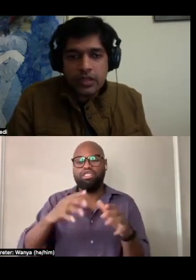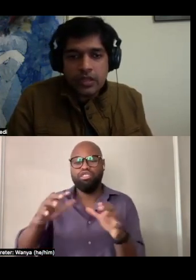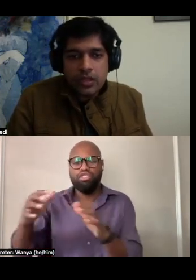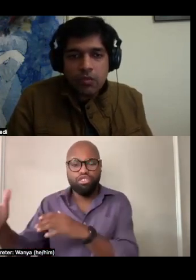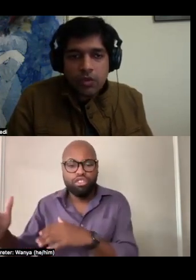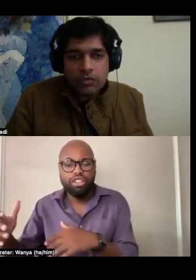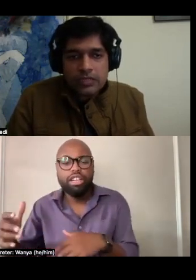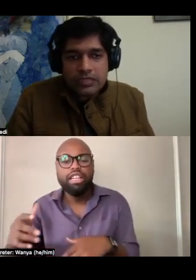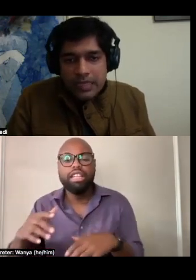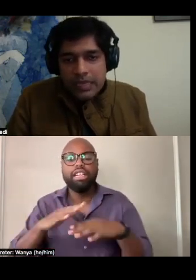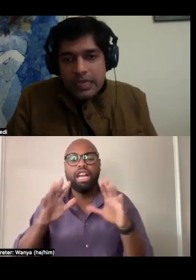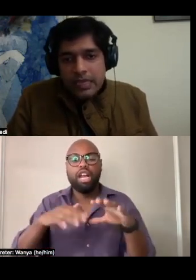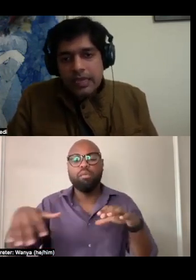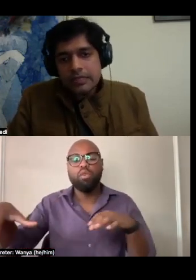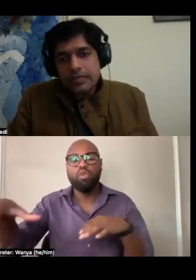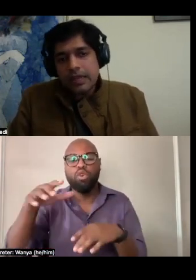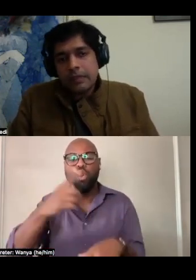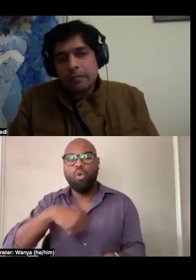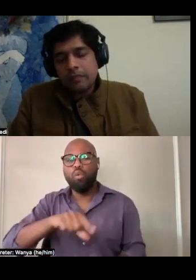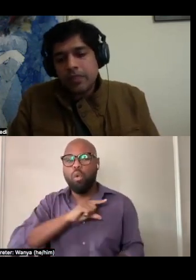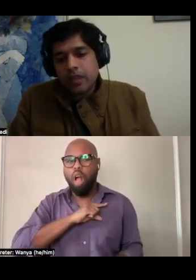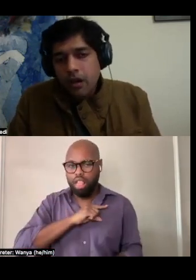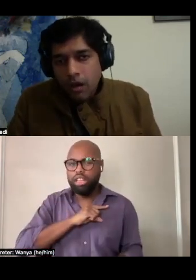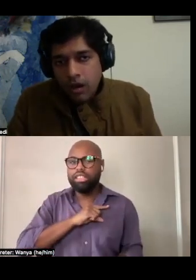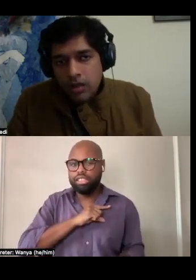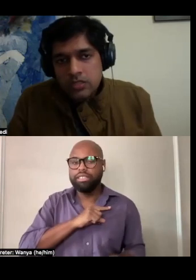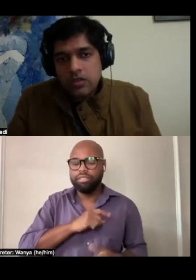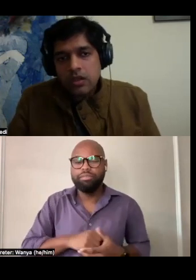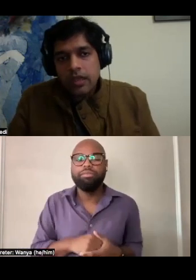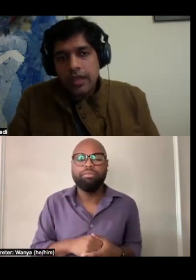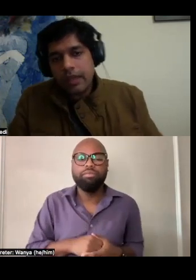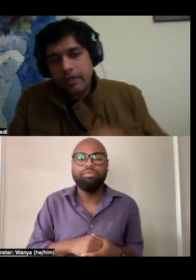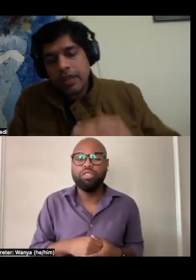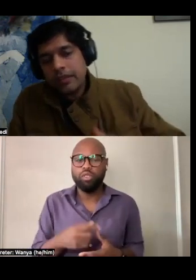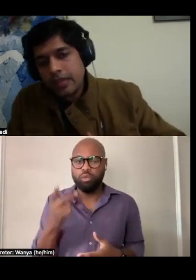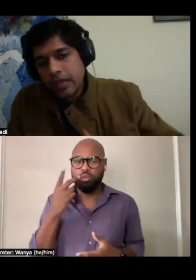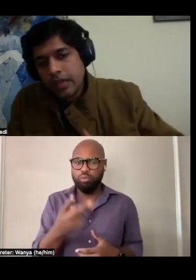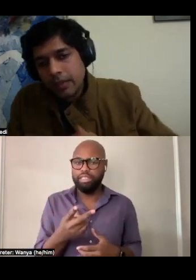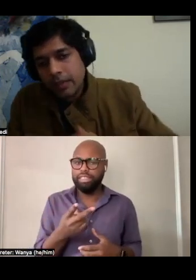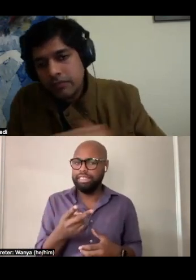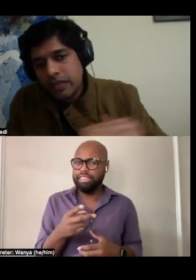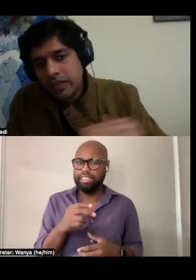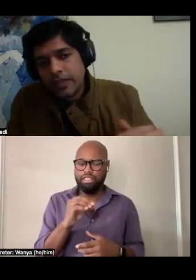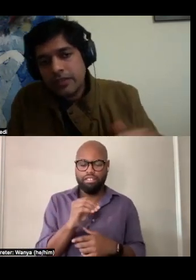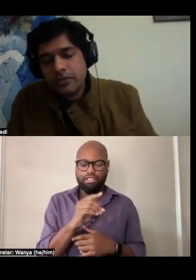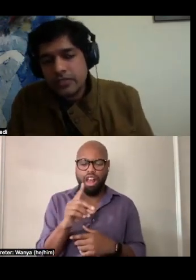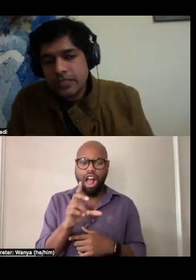What we see is that odds and anything above the line that you see at